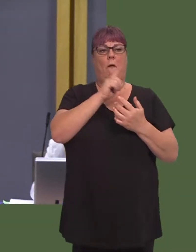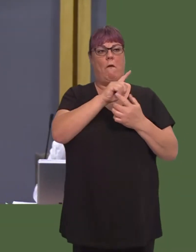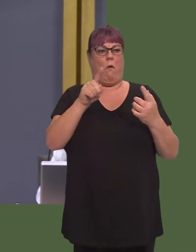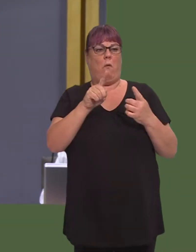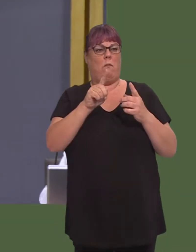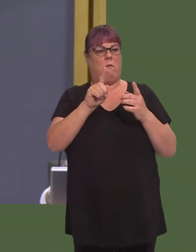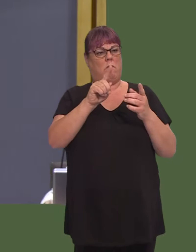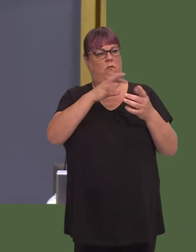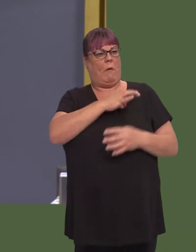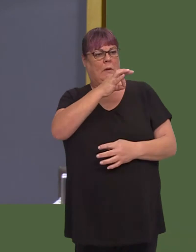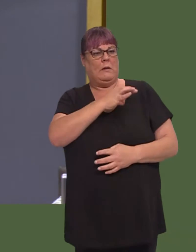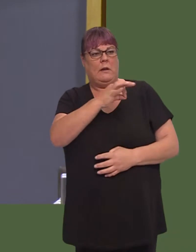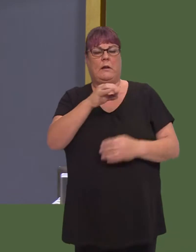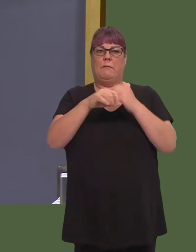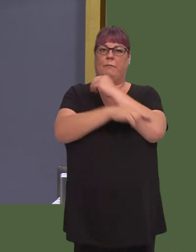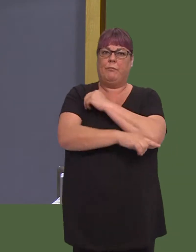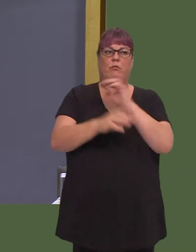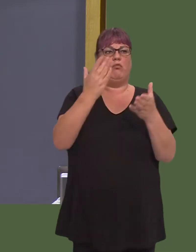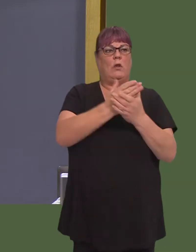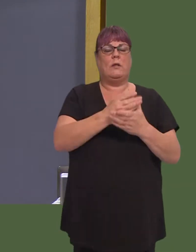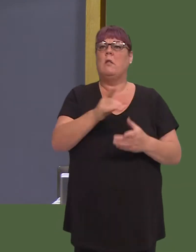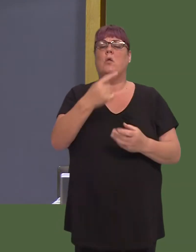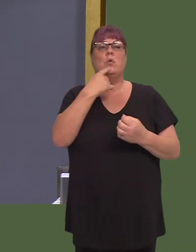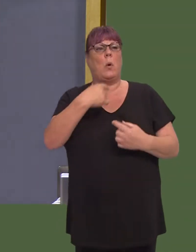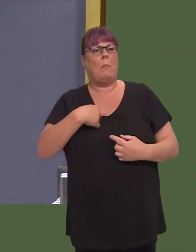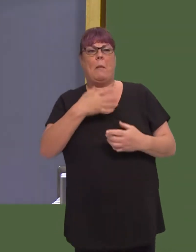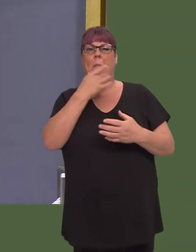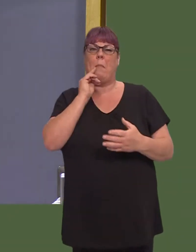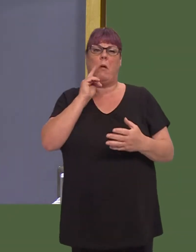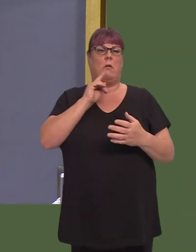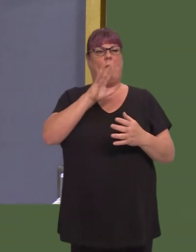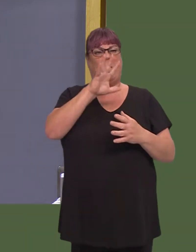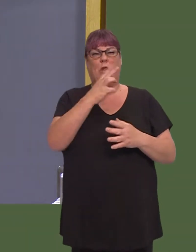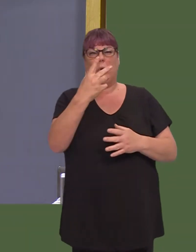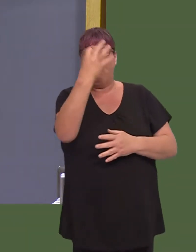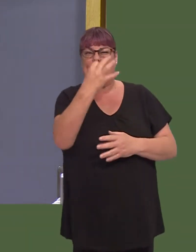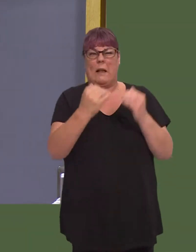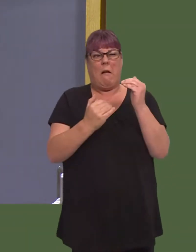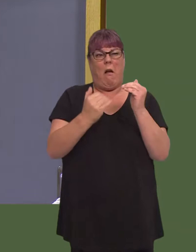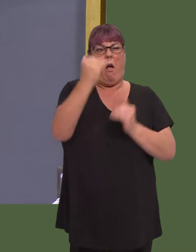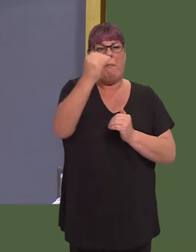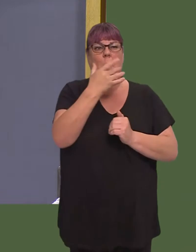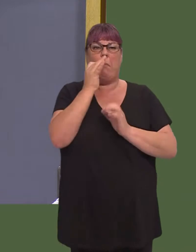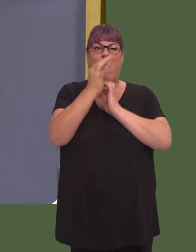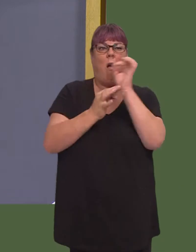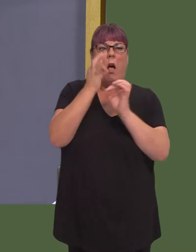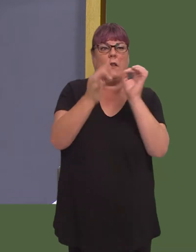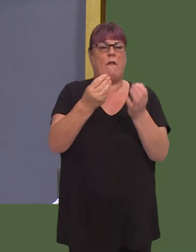mae hynny'n rhywbeth, rwy'n credu, sy'n ddiddorol, yn werth edrych arno, ac fe ofynnaf i i'r Ysgrifennydd Cabinet ysgrifennu yn Ùl at yr Aelod.